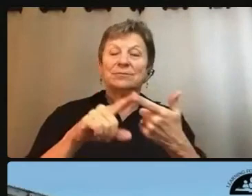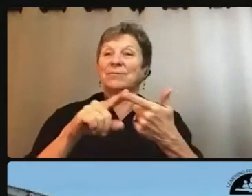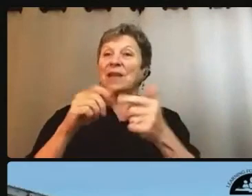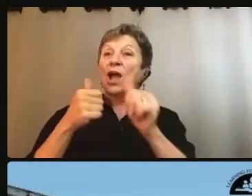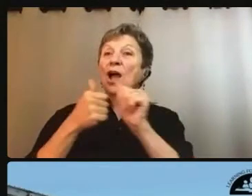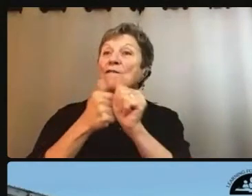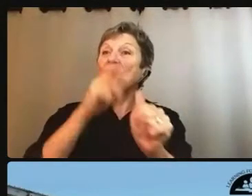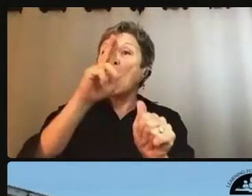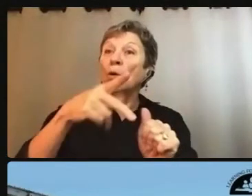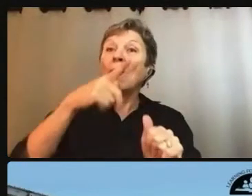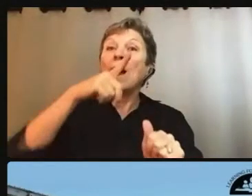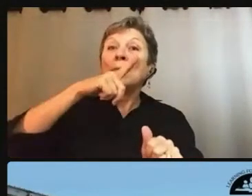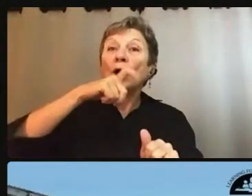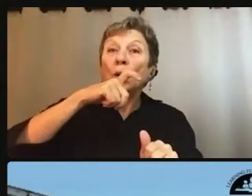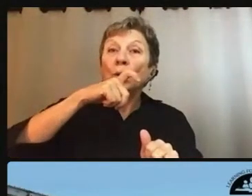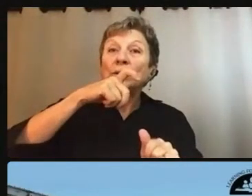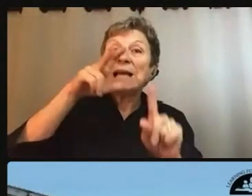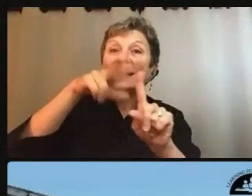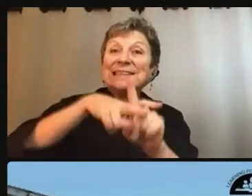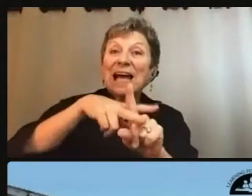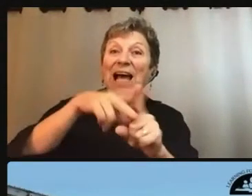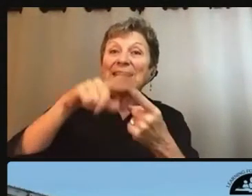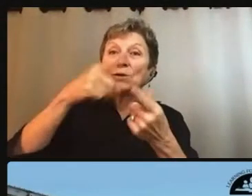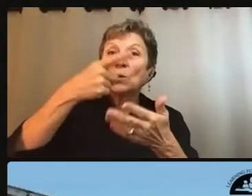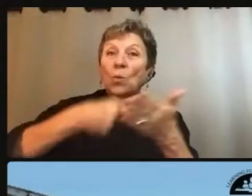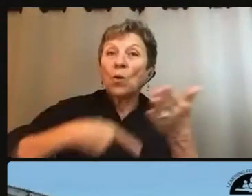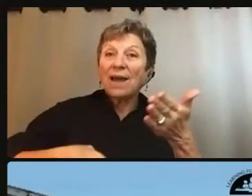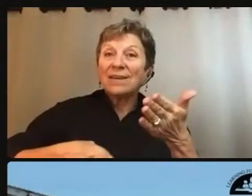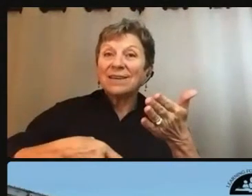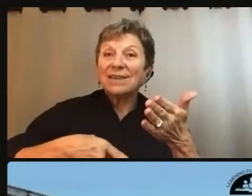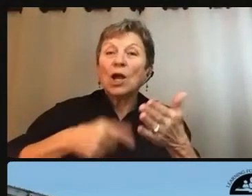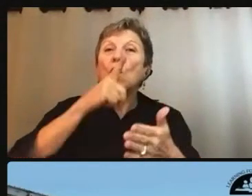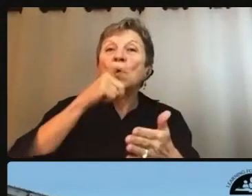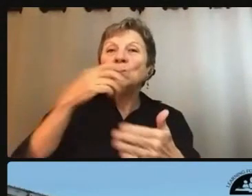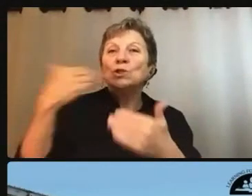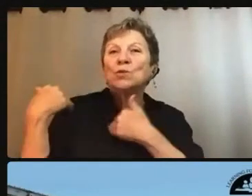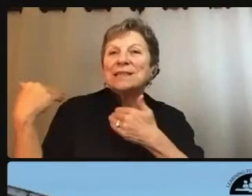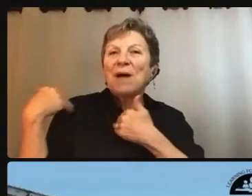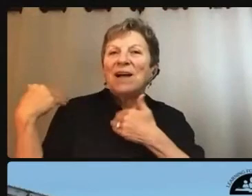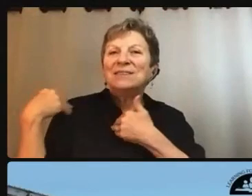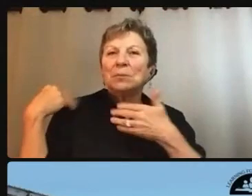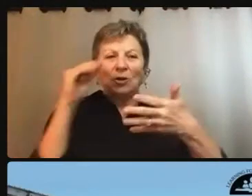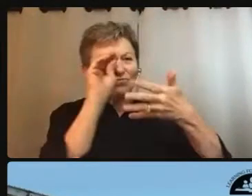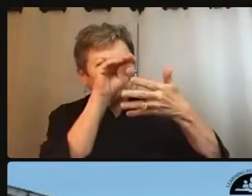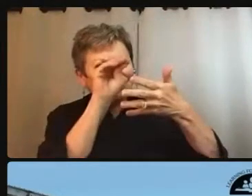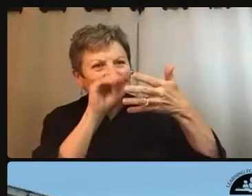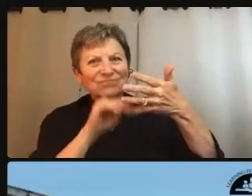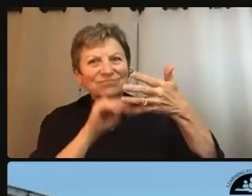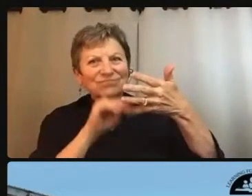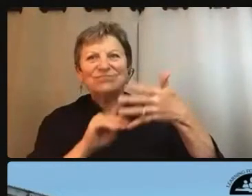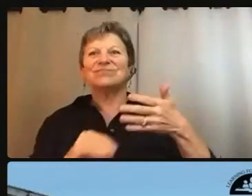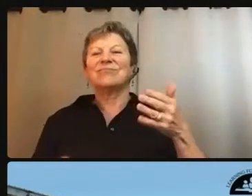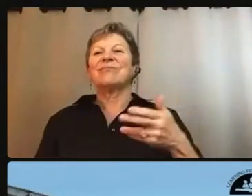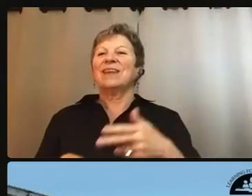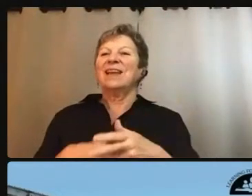HAVE YOUR THEORY OF ACTION, YOU